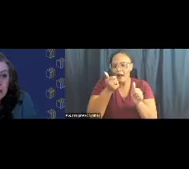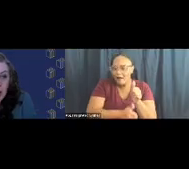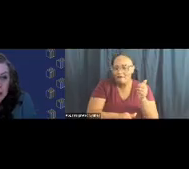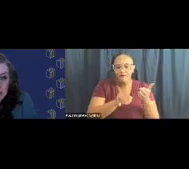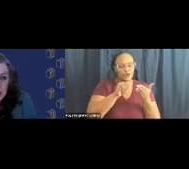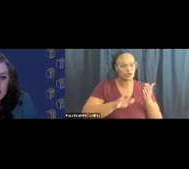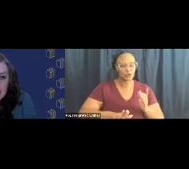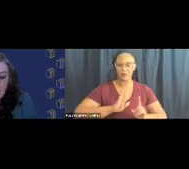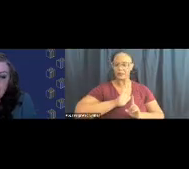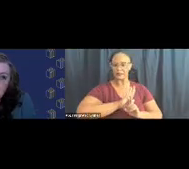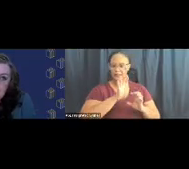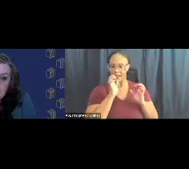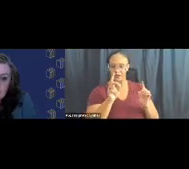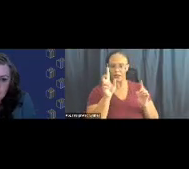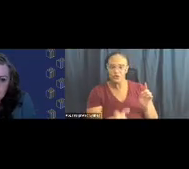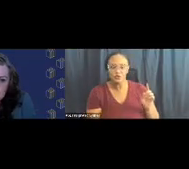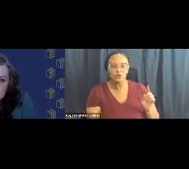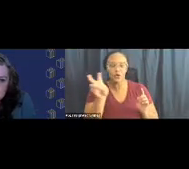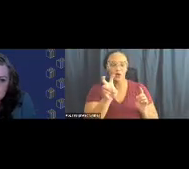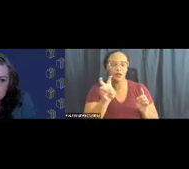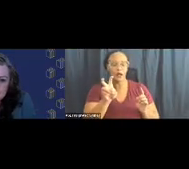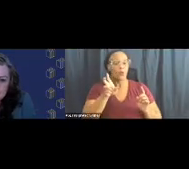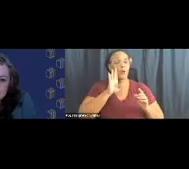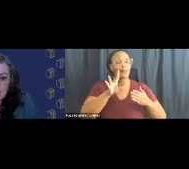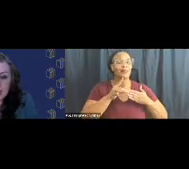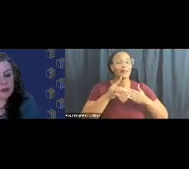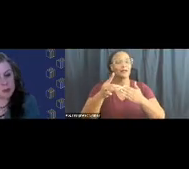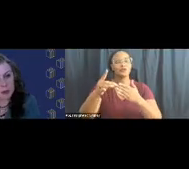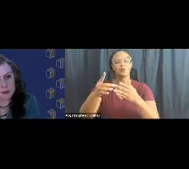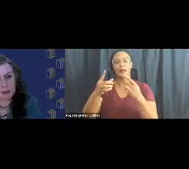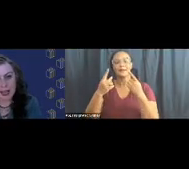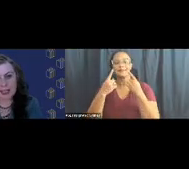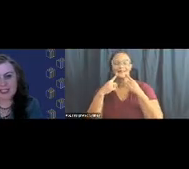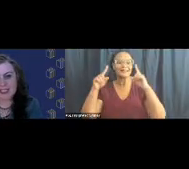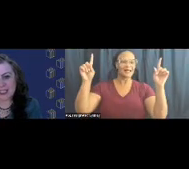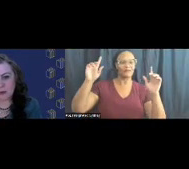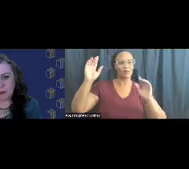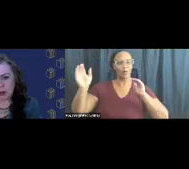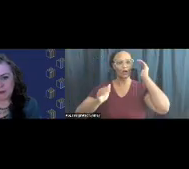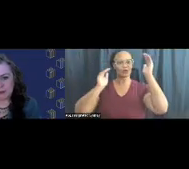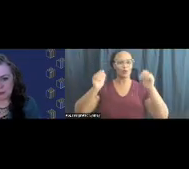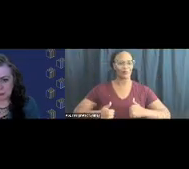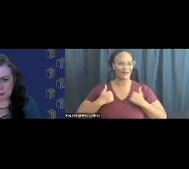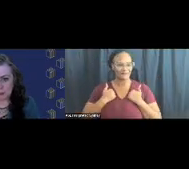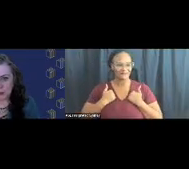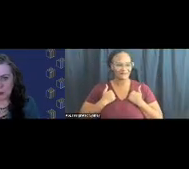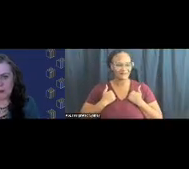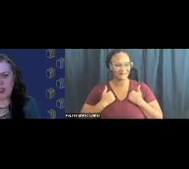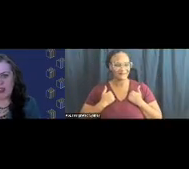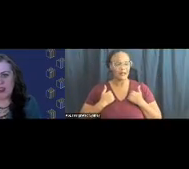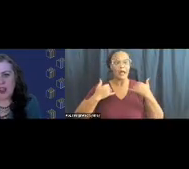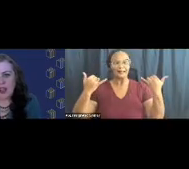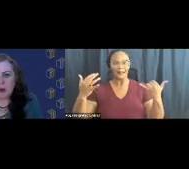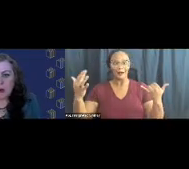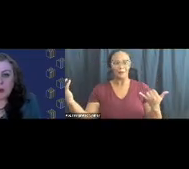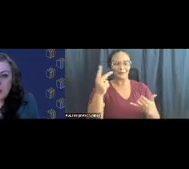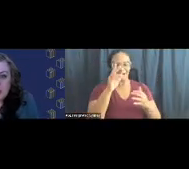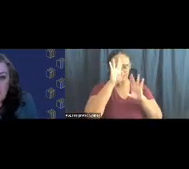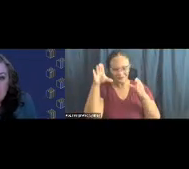live a purposeful and fulfilling adulthood. Which brings me back to today's webinar where we will